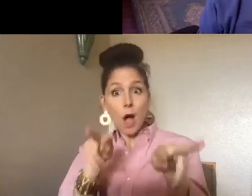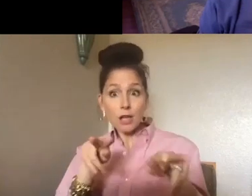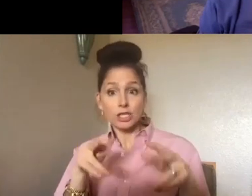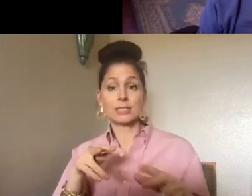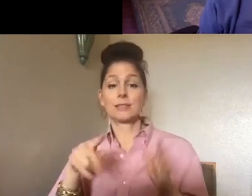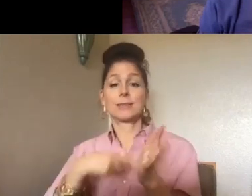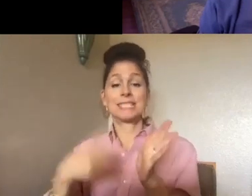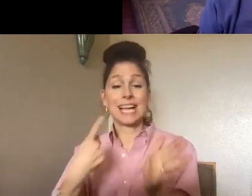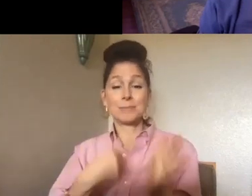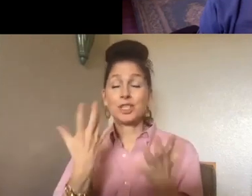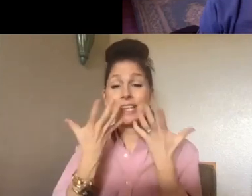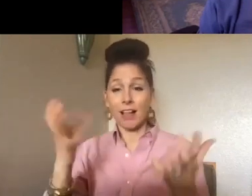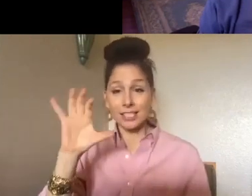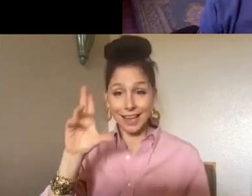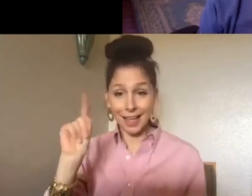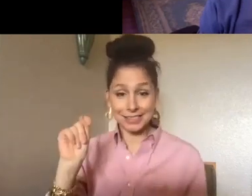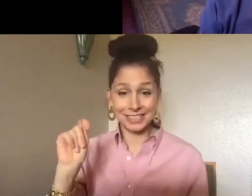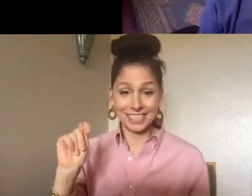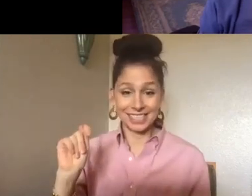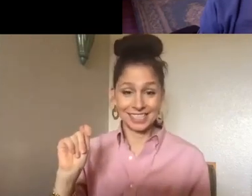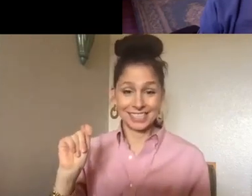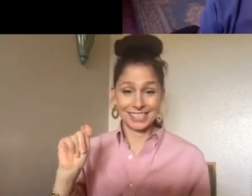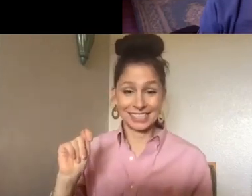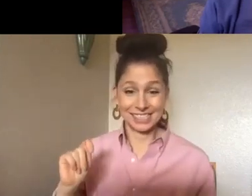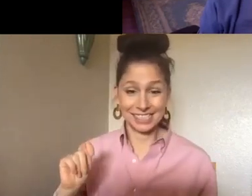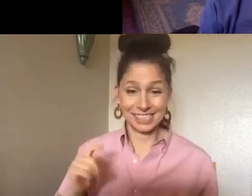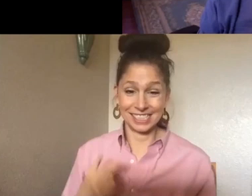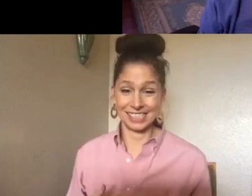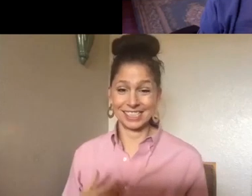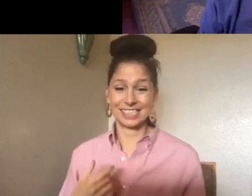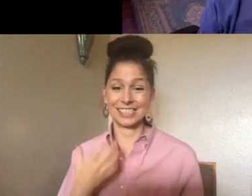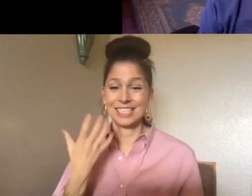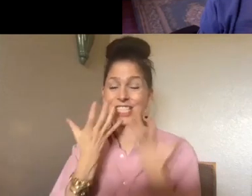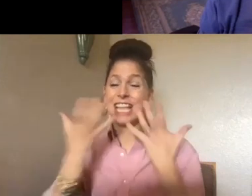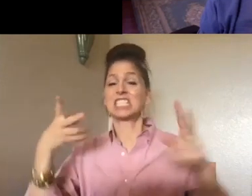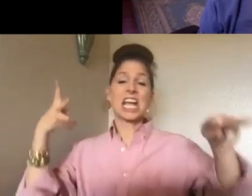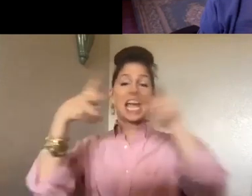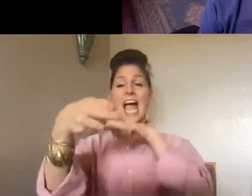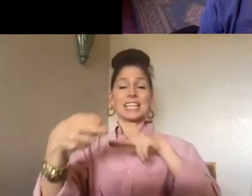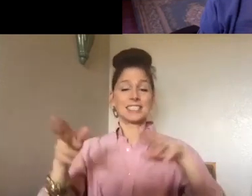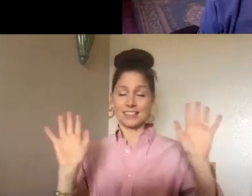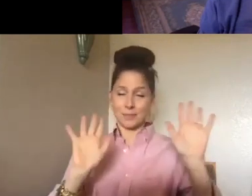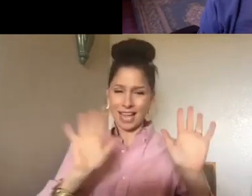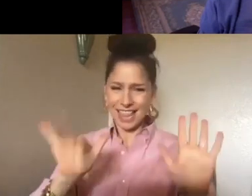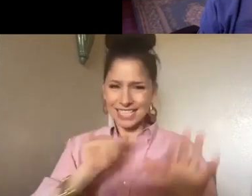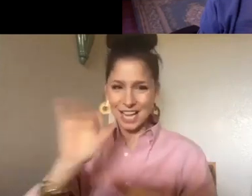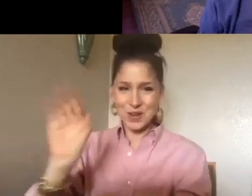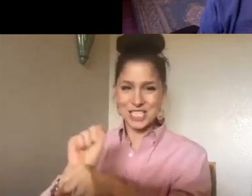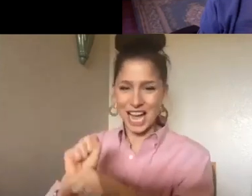and sometimes she'll yell, "Cut!" She yells, "Cut!" I say, "No, no, that's not